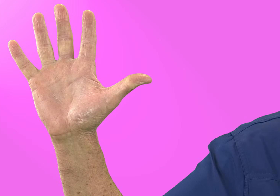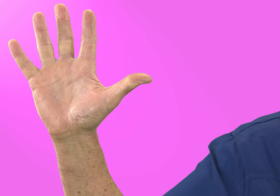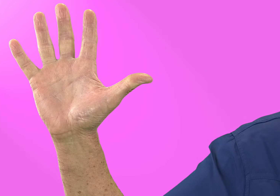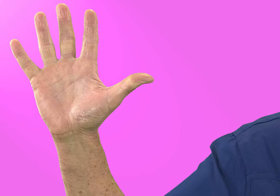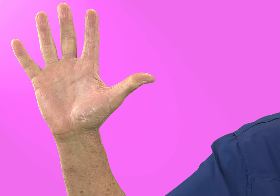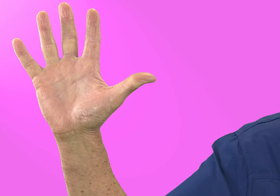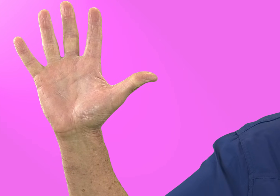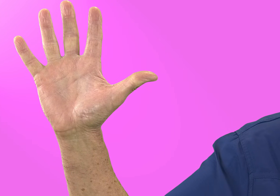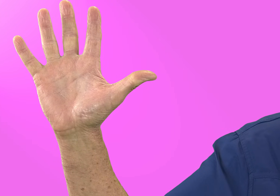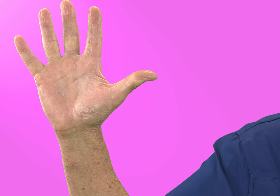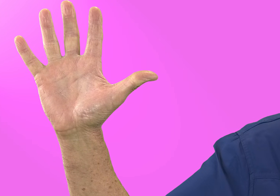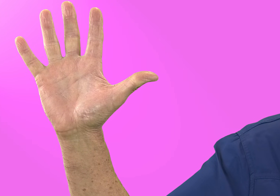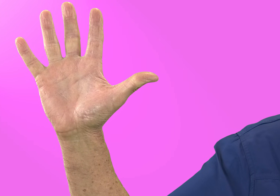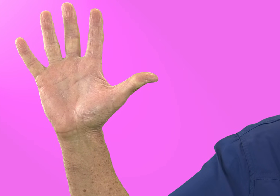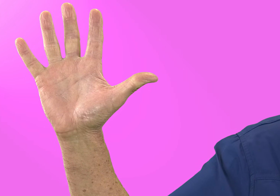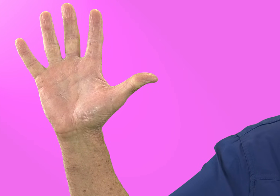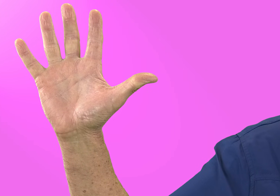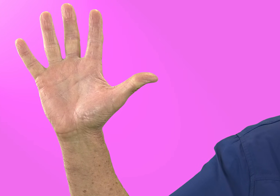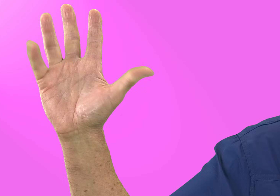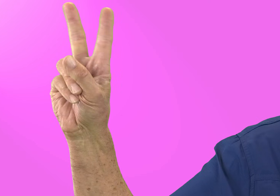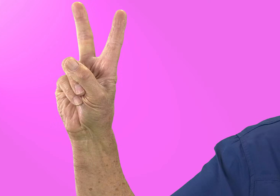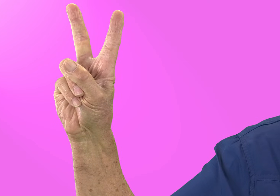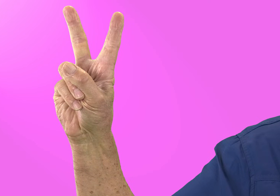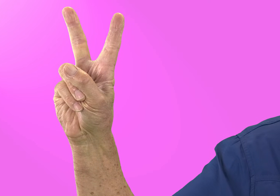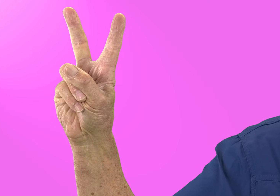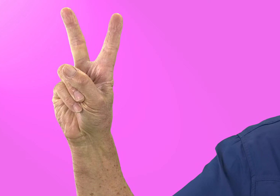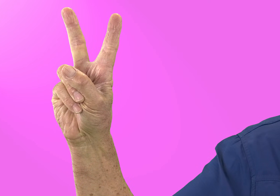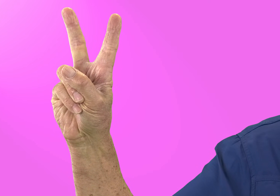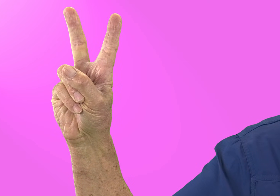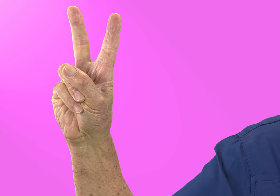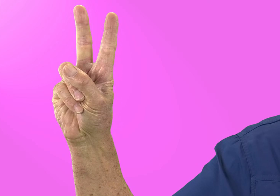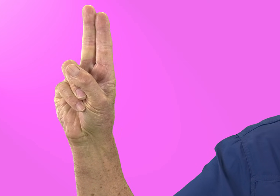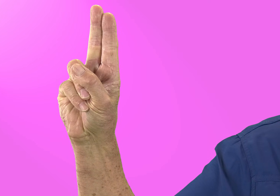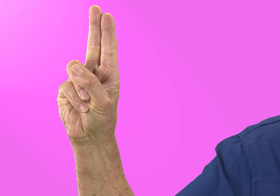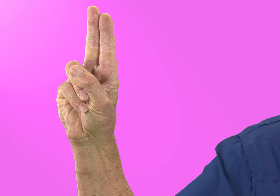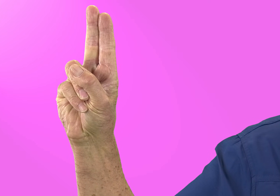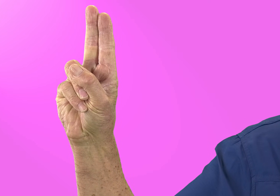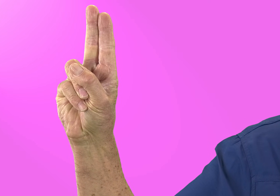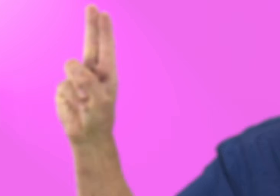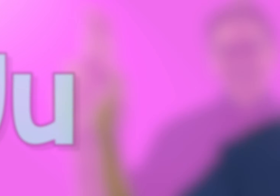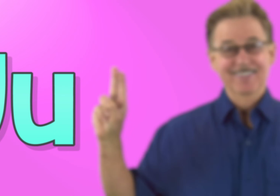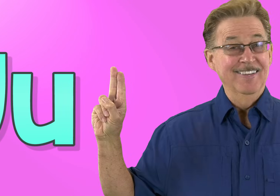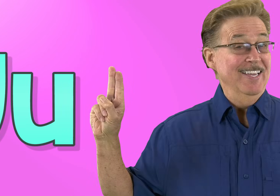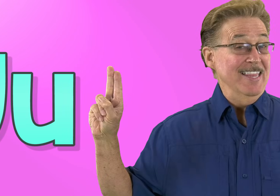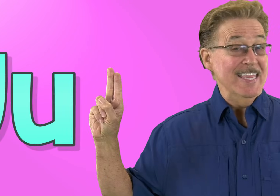To sign letter U u, make a peace sign, two fingers together